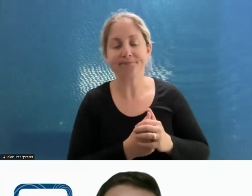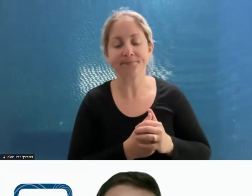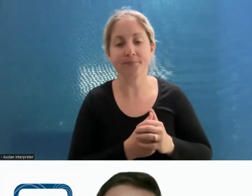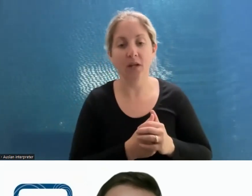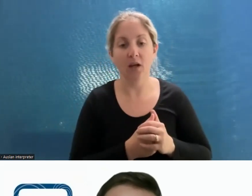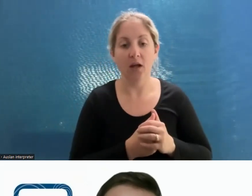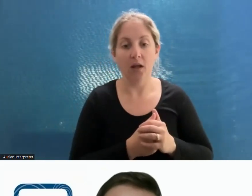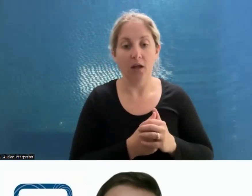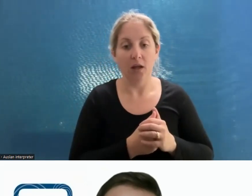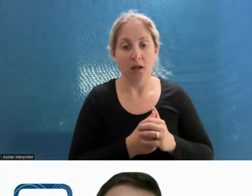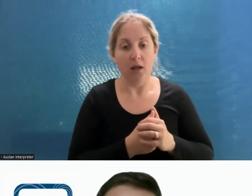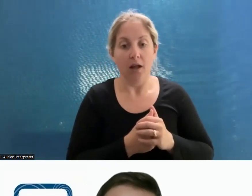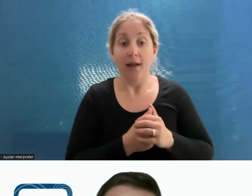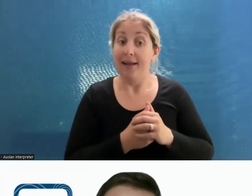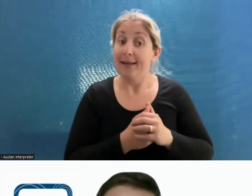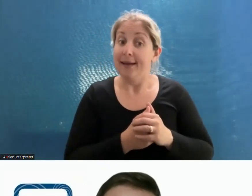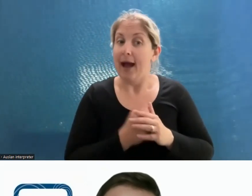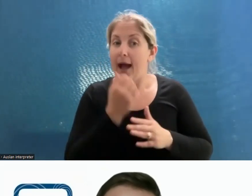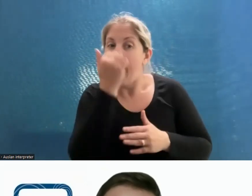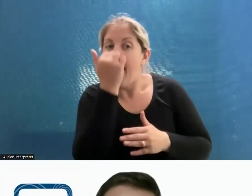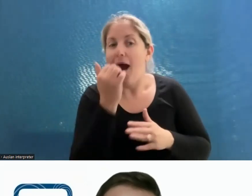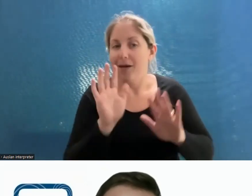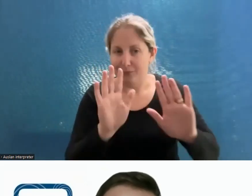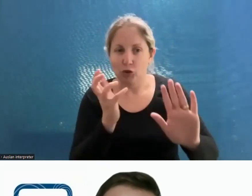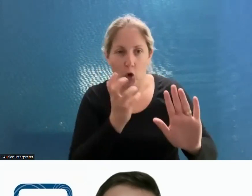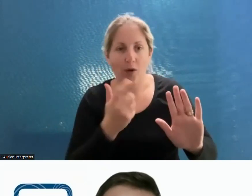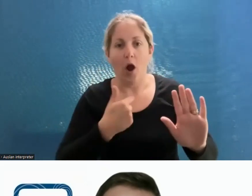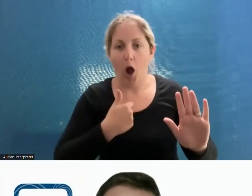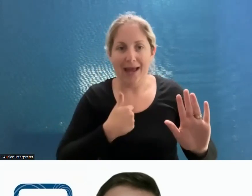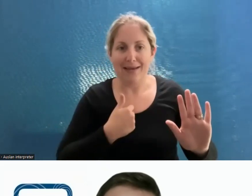And a little correction on my no-time limit point.